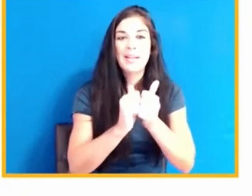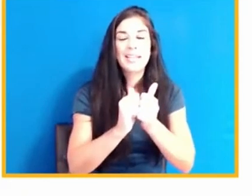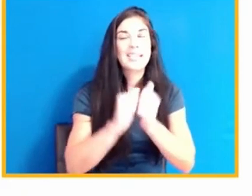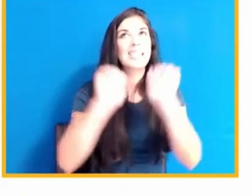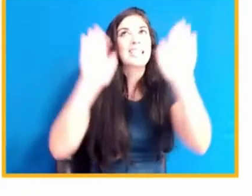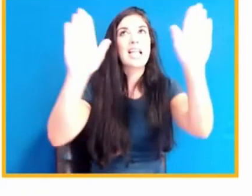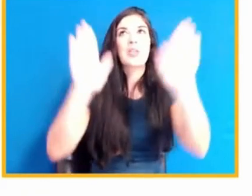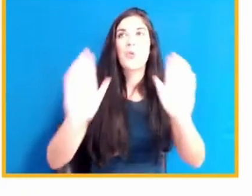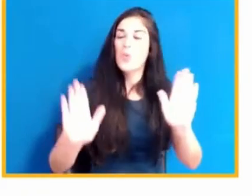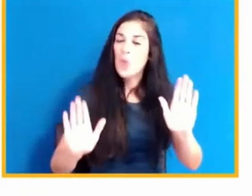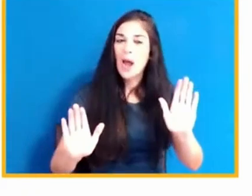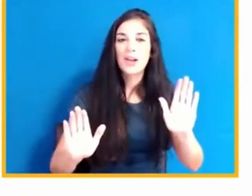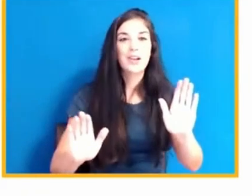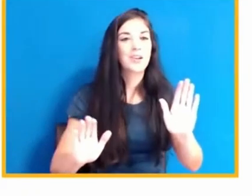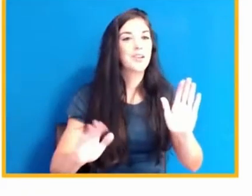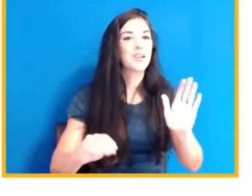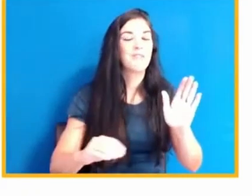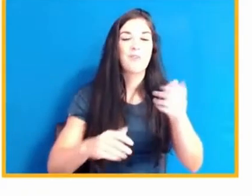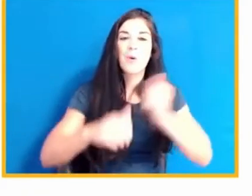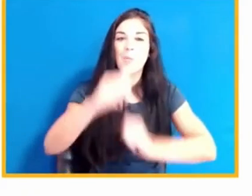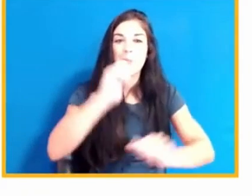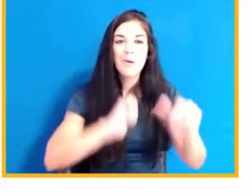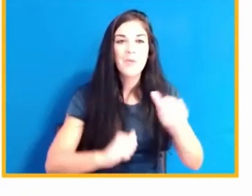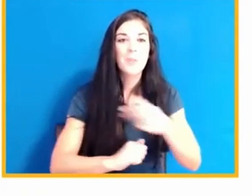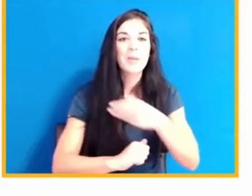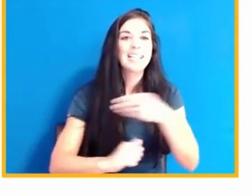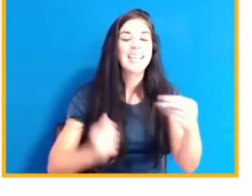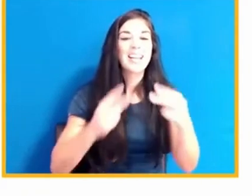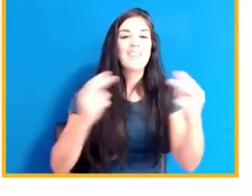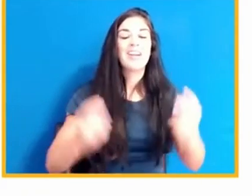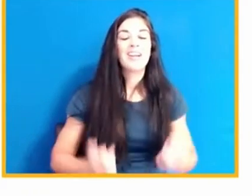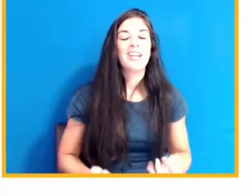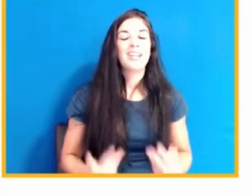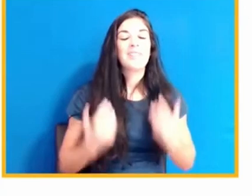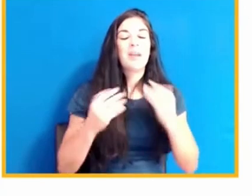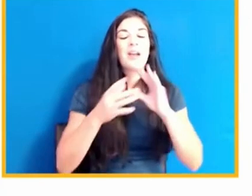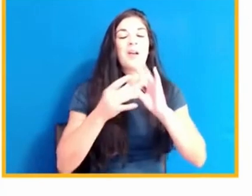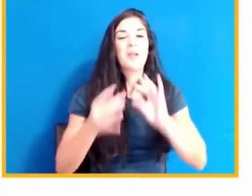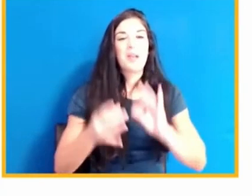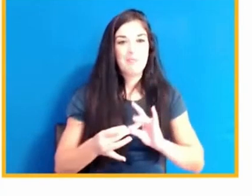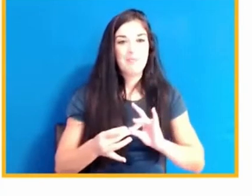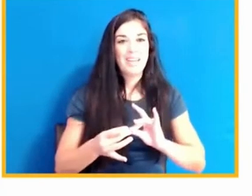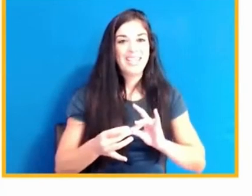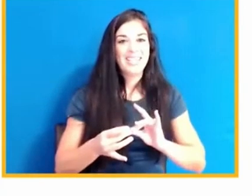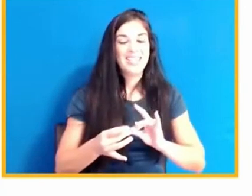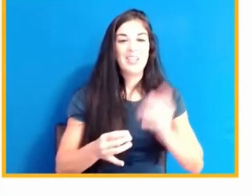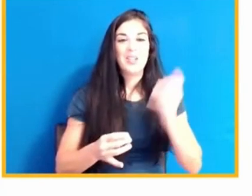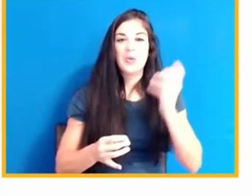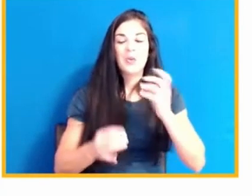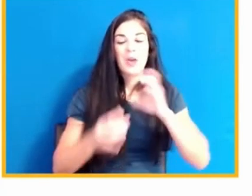breathtaking scene and performance but also a very inspiring message and one that is extremely relevant